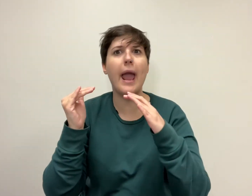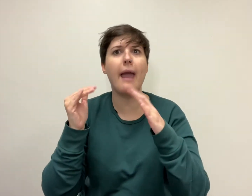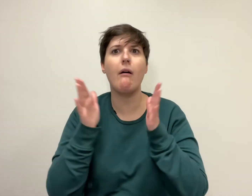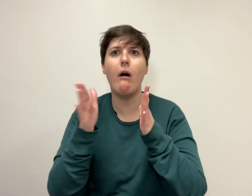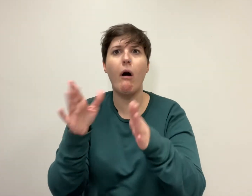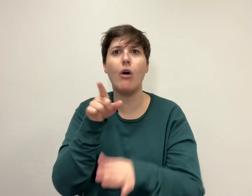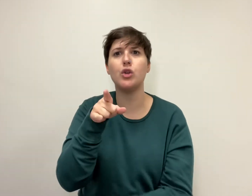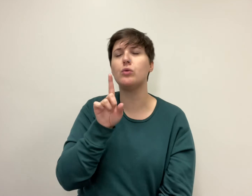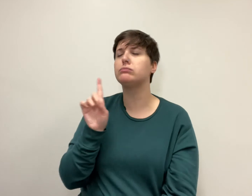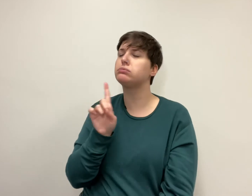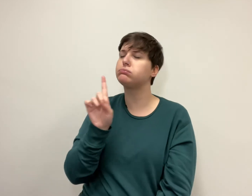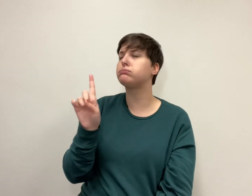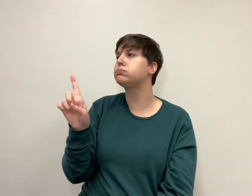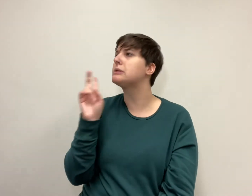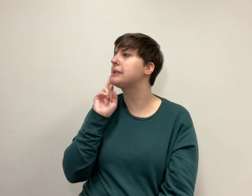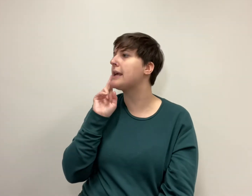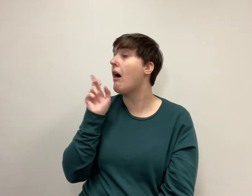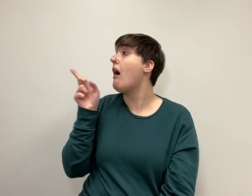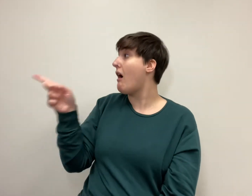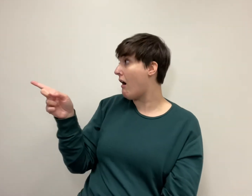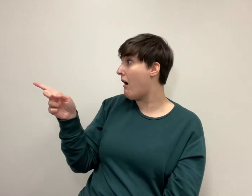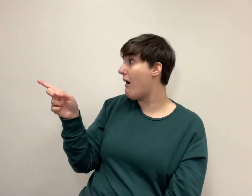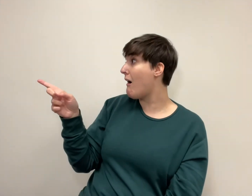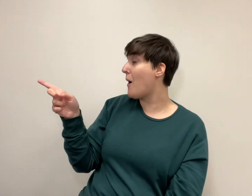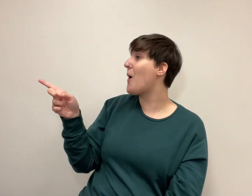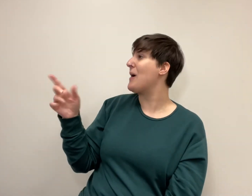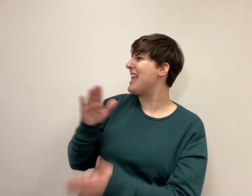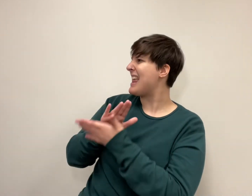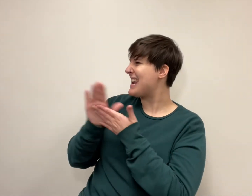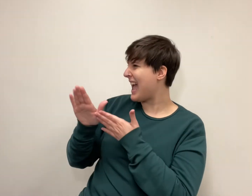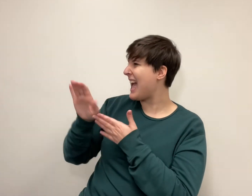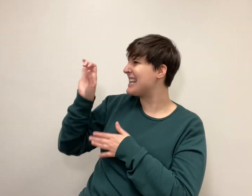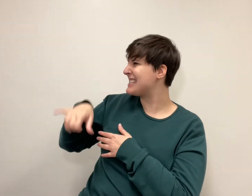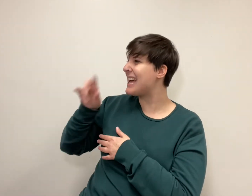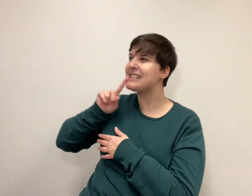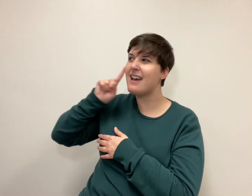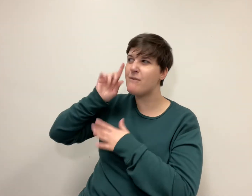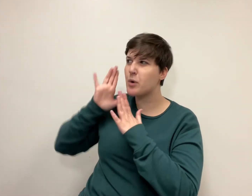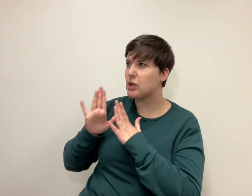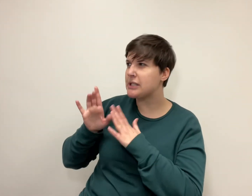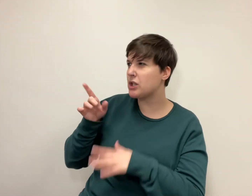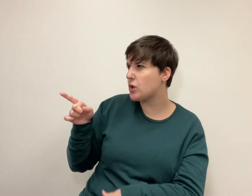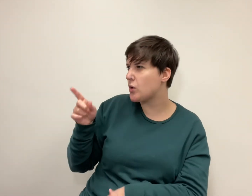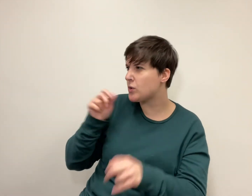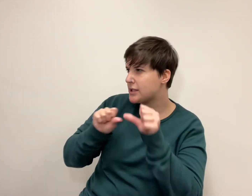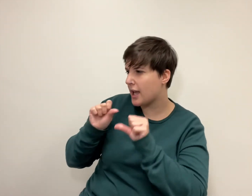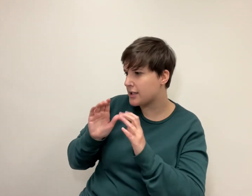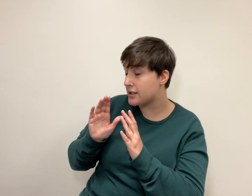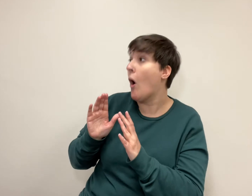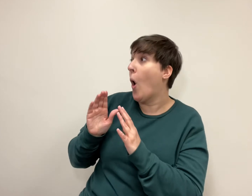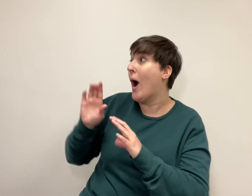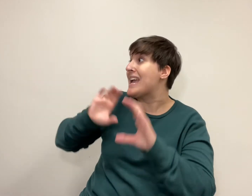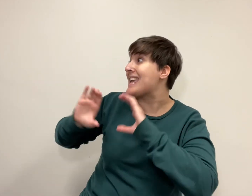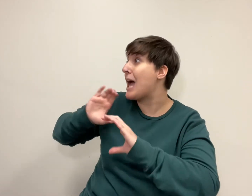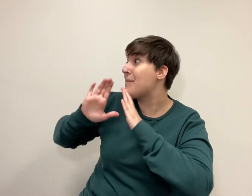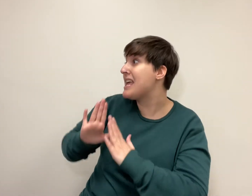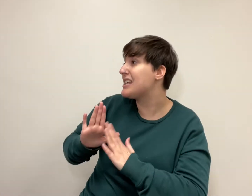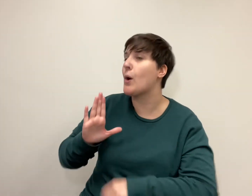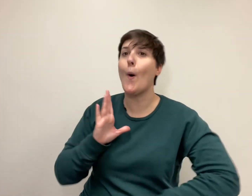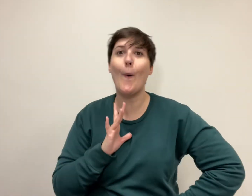So suppose in the 7th grade hall, you walk around and see, "oh cool, that poster shows a Deaf